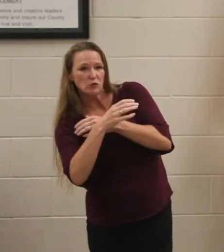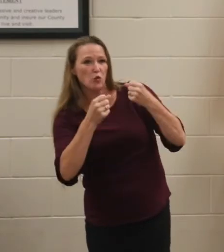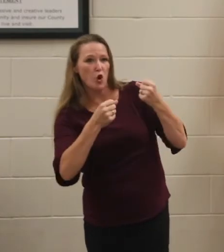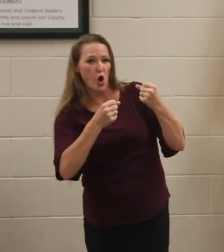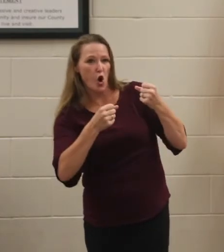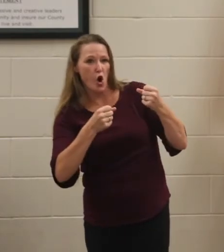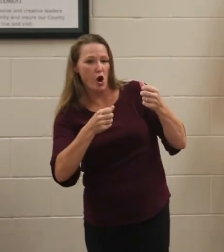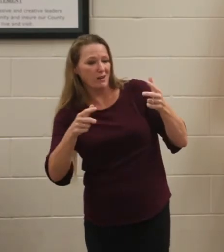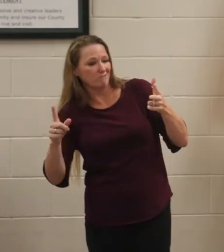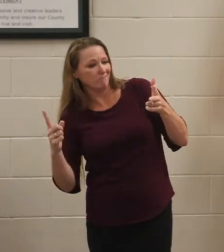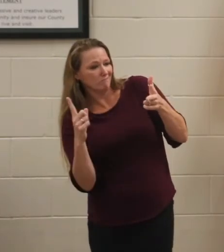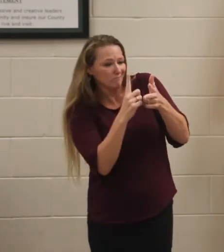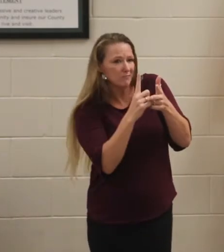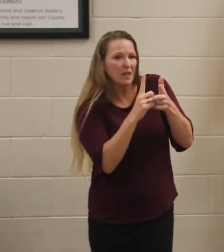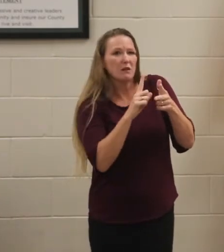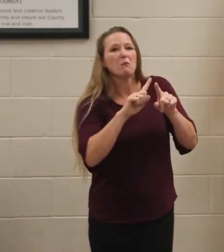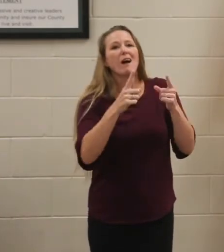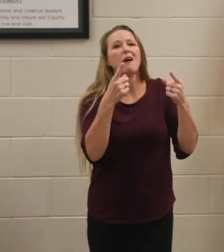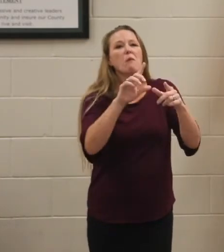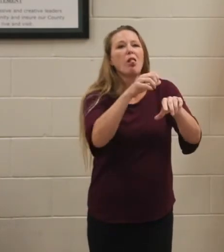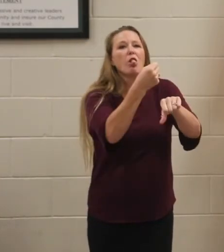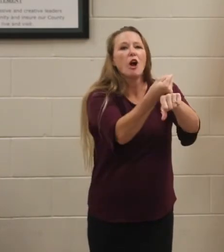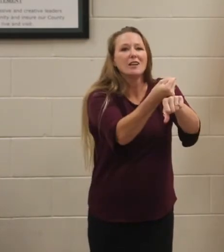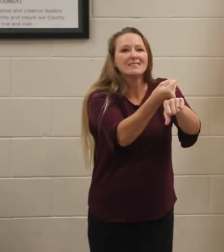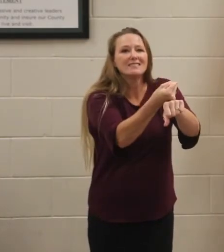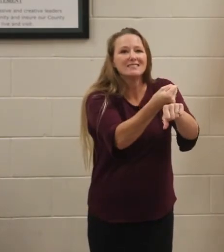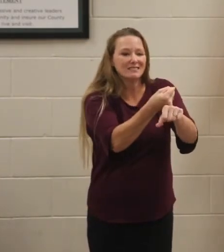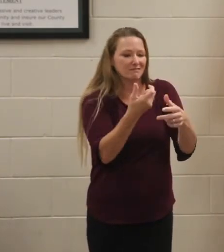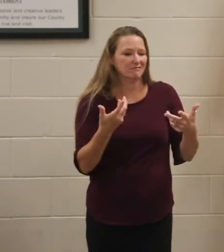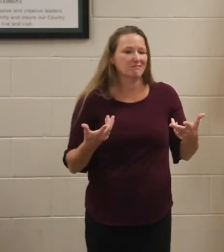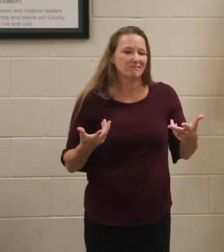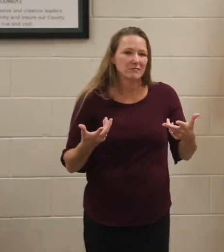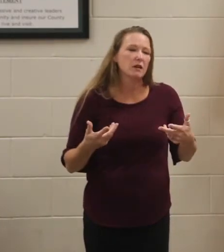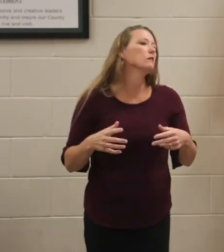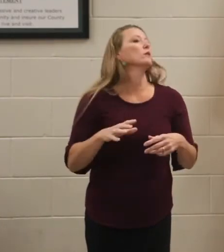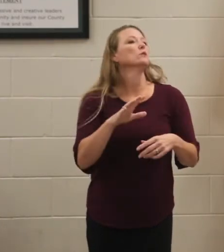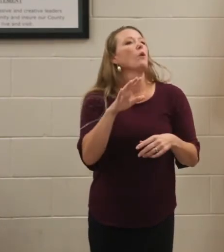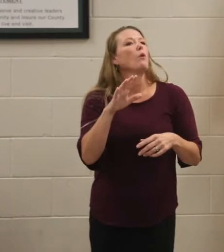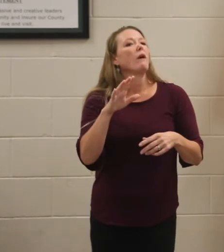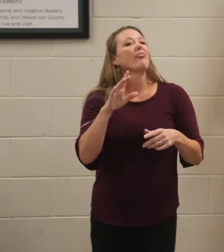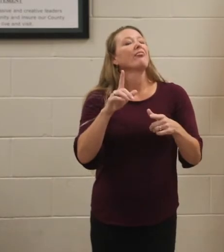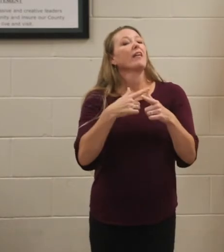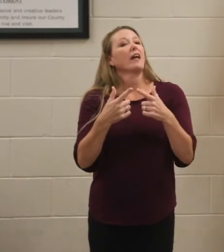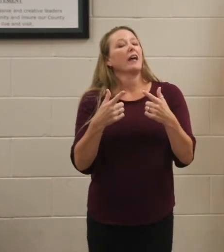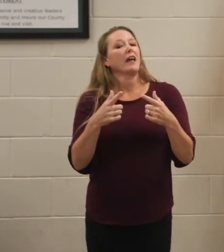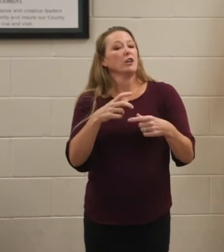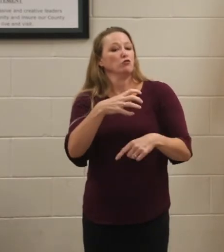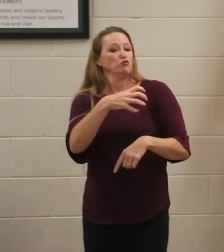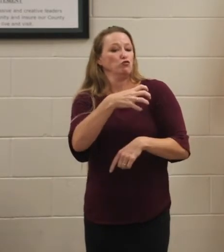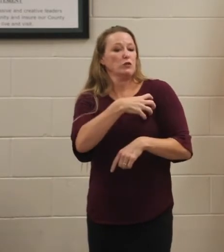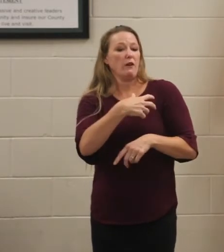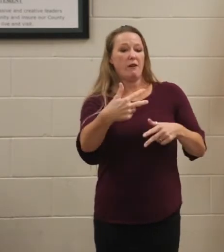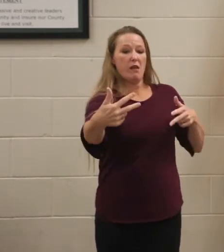Vehicle was locked, and that was when the second shooting occurred at the vehicle.